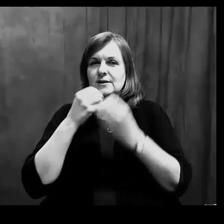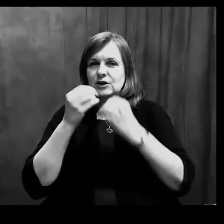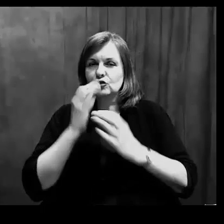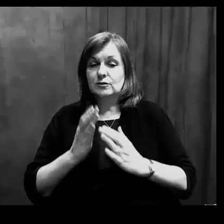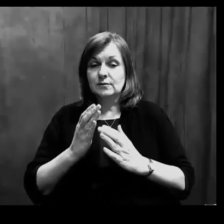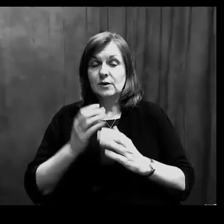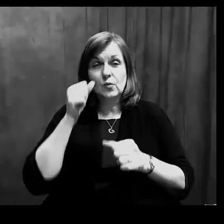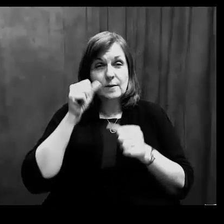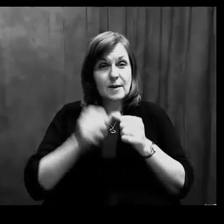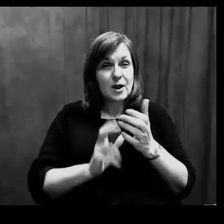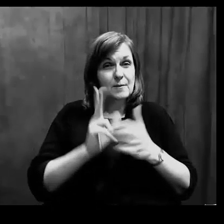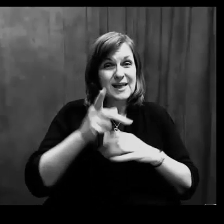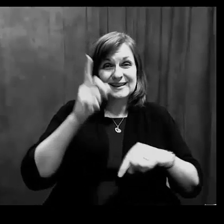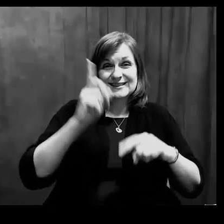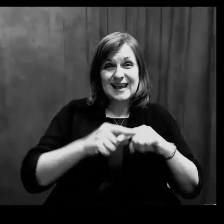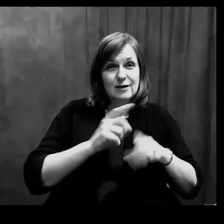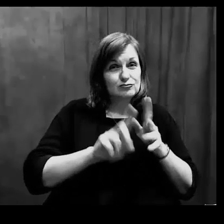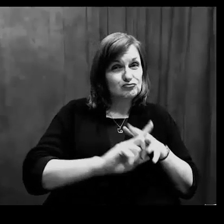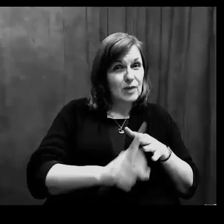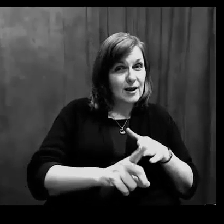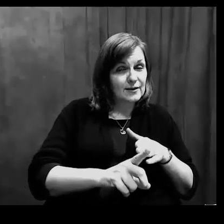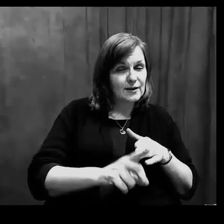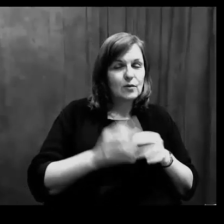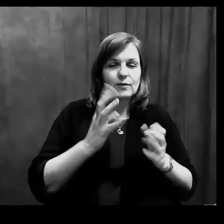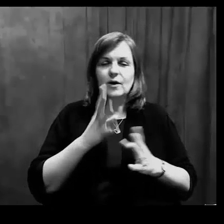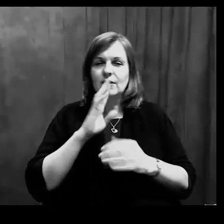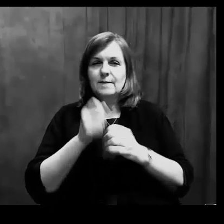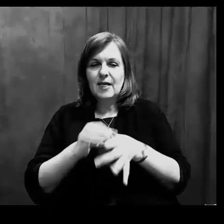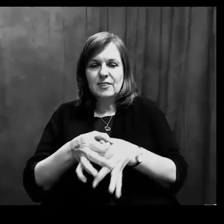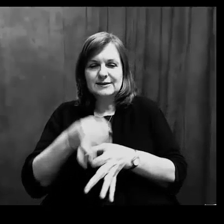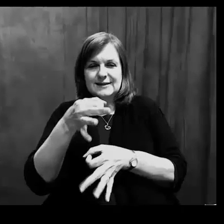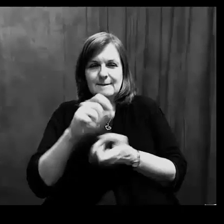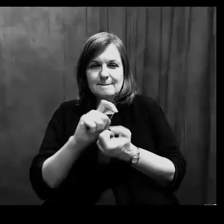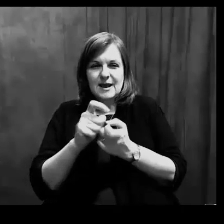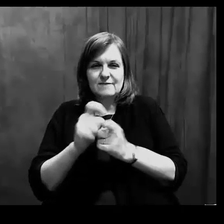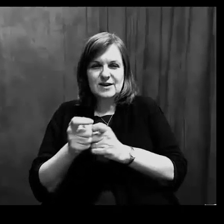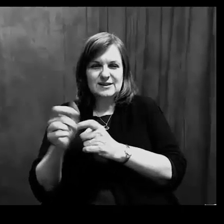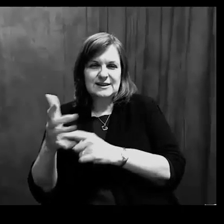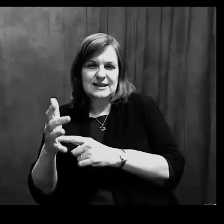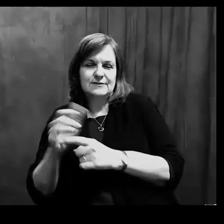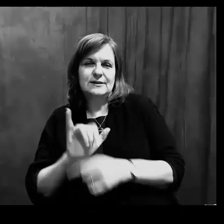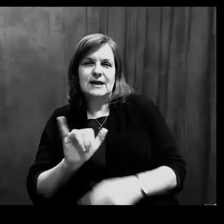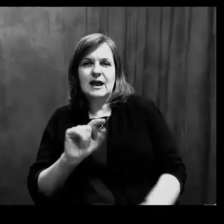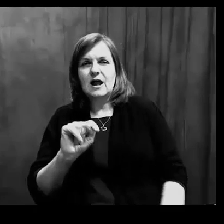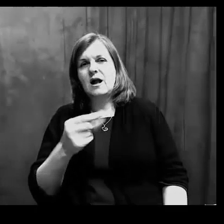right?? We've already talked about thorns -- modifications of stems and leaves